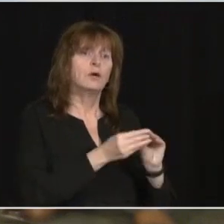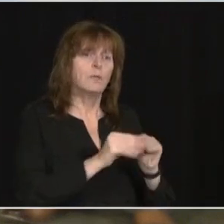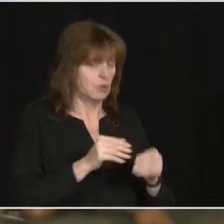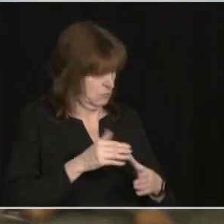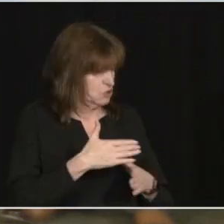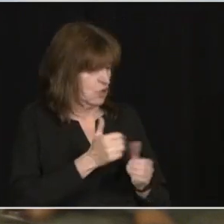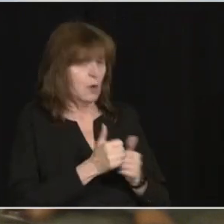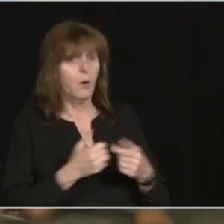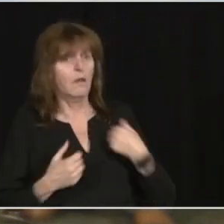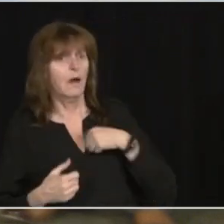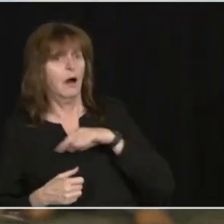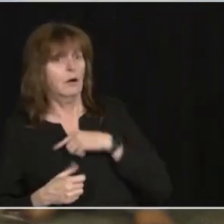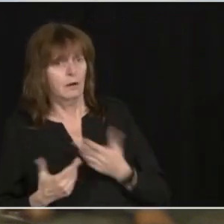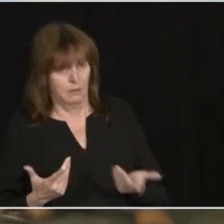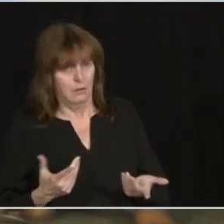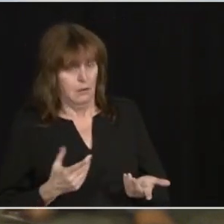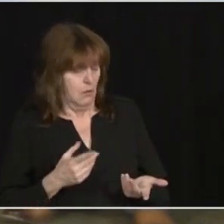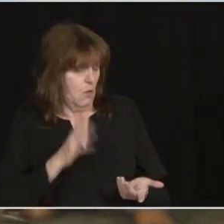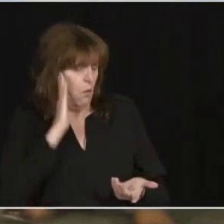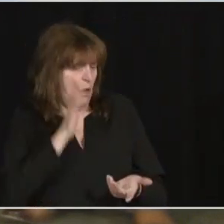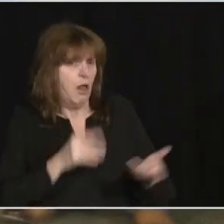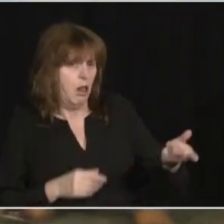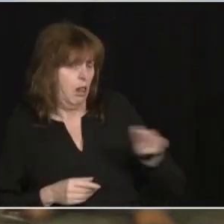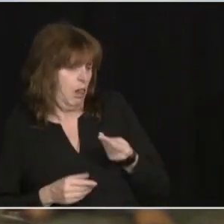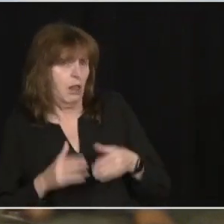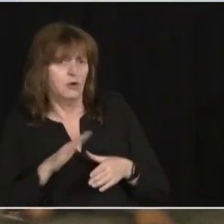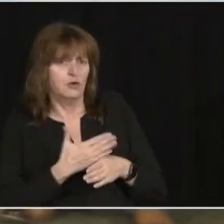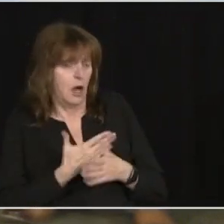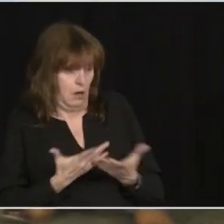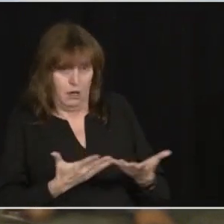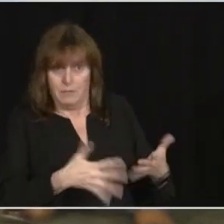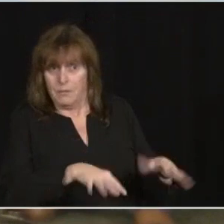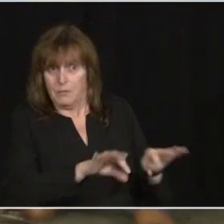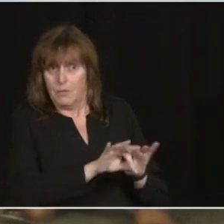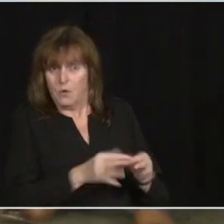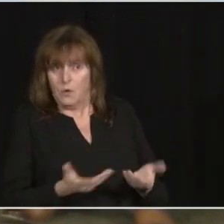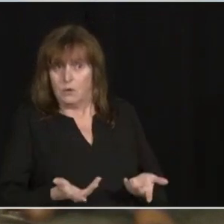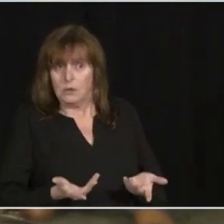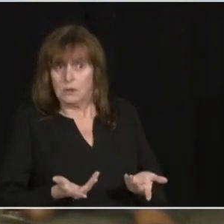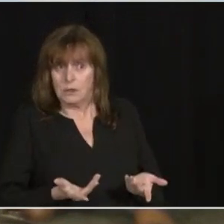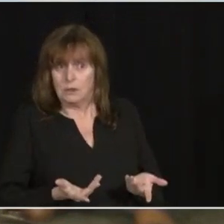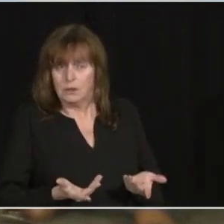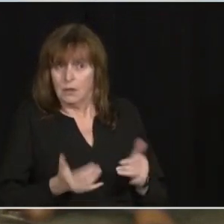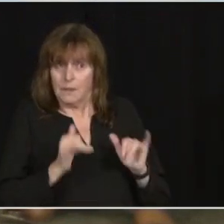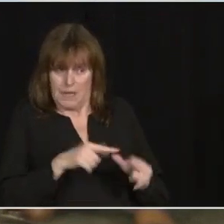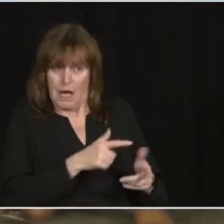which I'm sure they will do, because this is a database that's going to be really important for